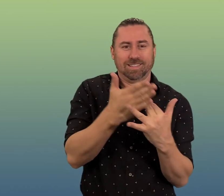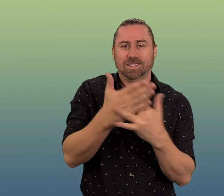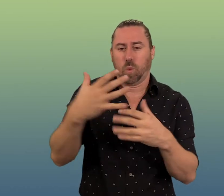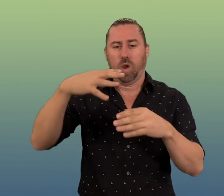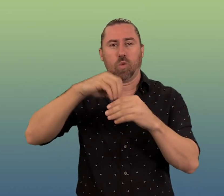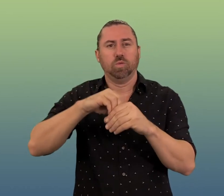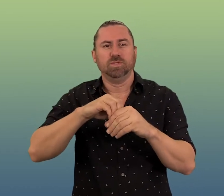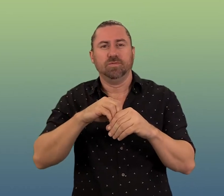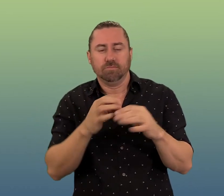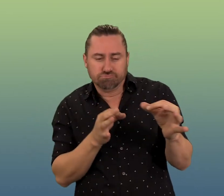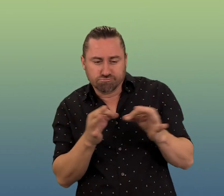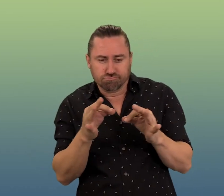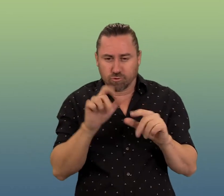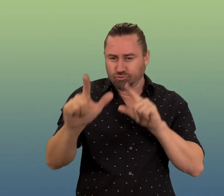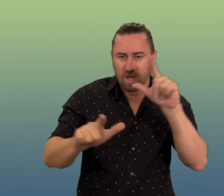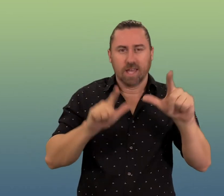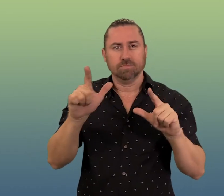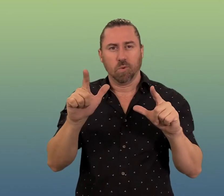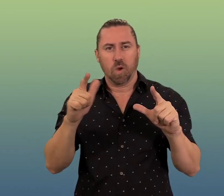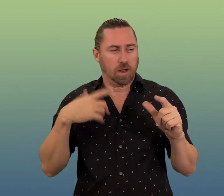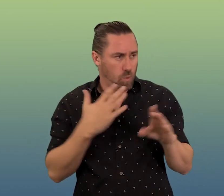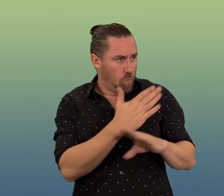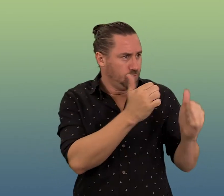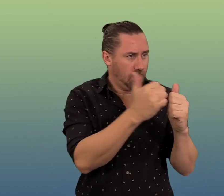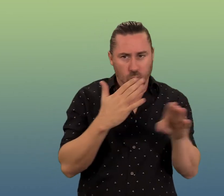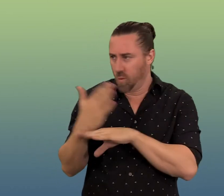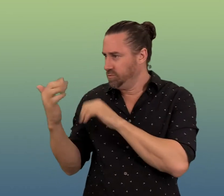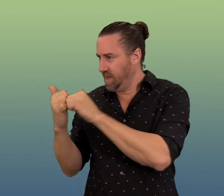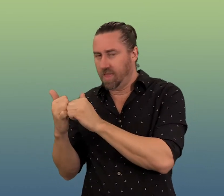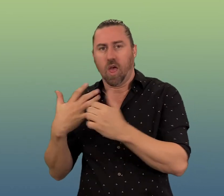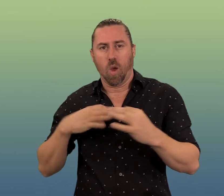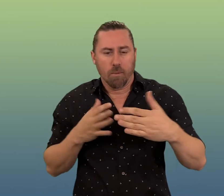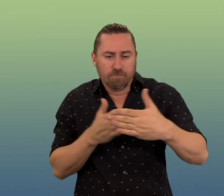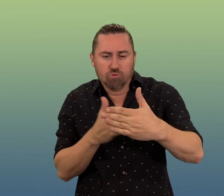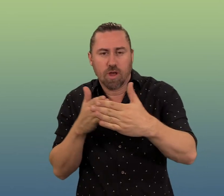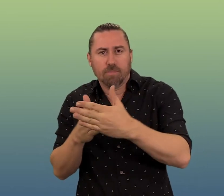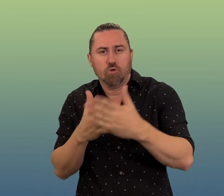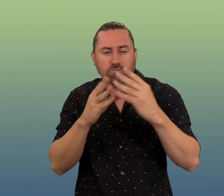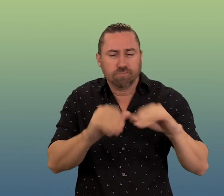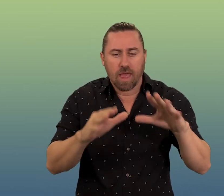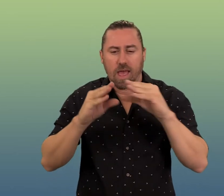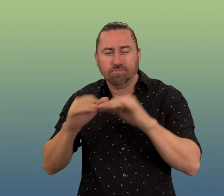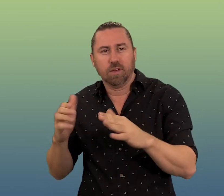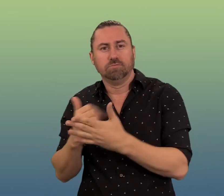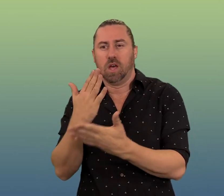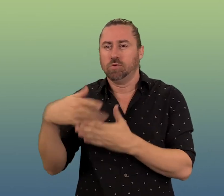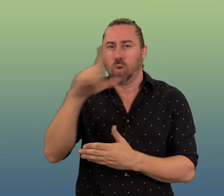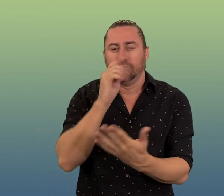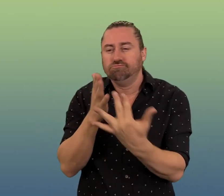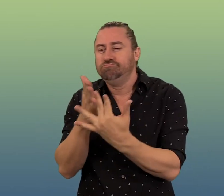Accessible and inclusive transport is critical to breaking down barriers to accessing employment, health,